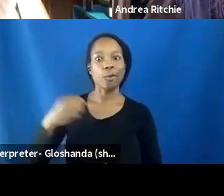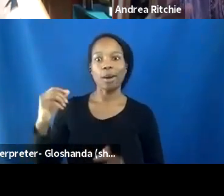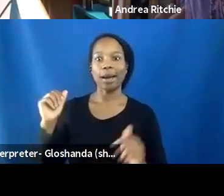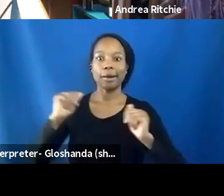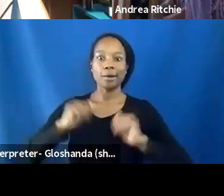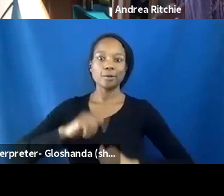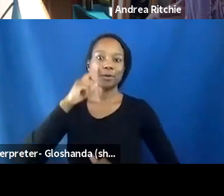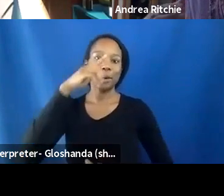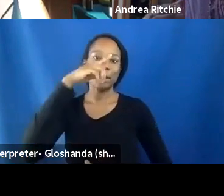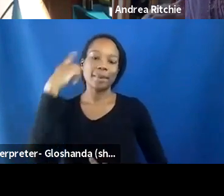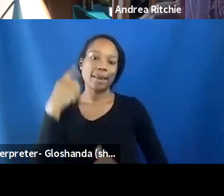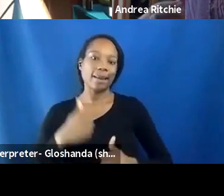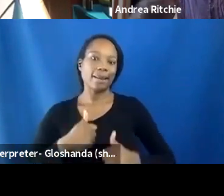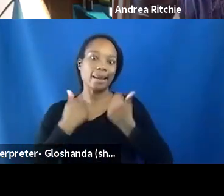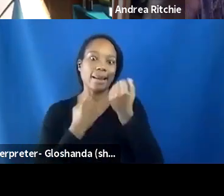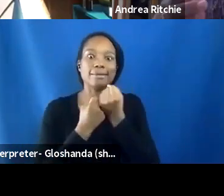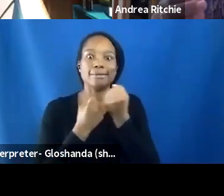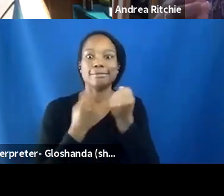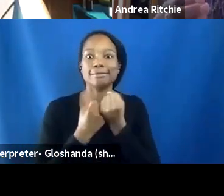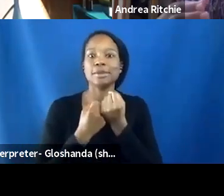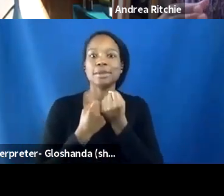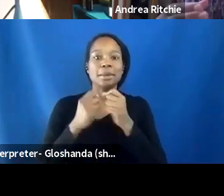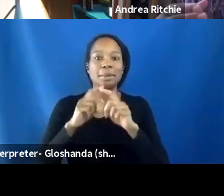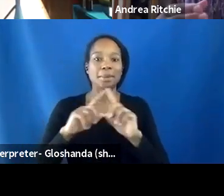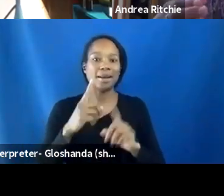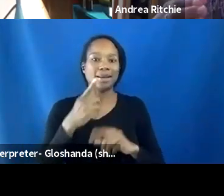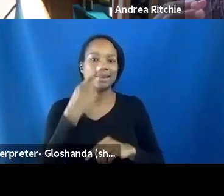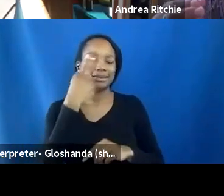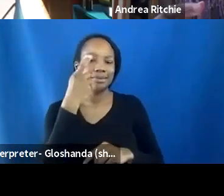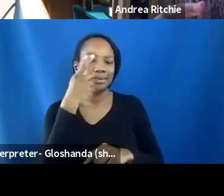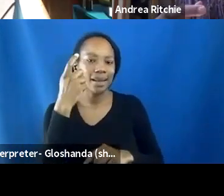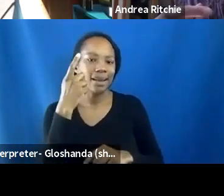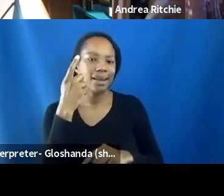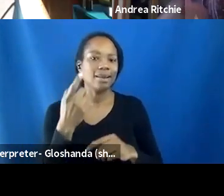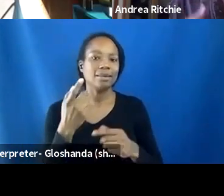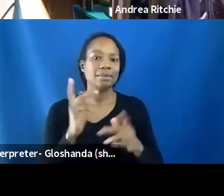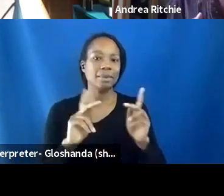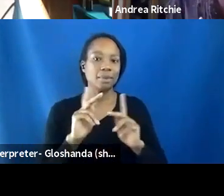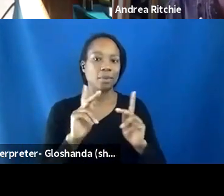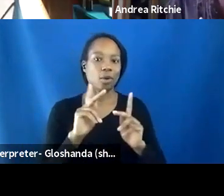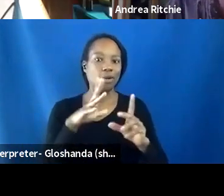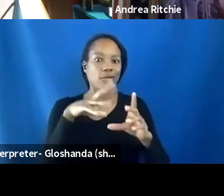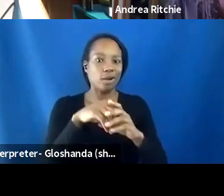or staff to be in resistance to the ways that they are either mandated to participate